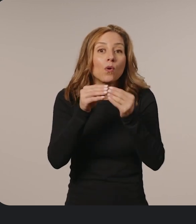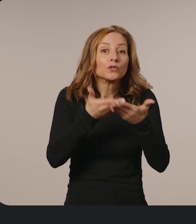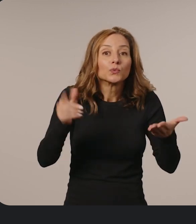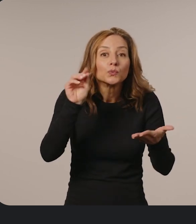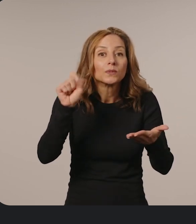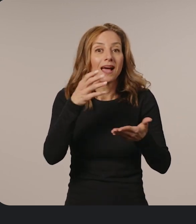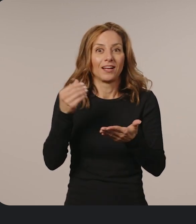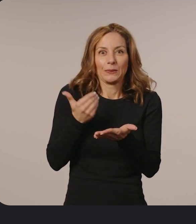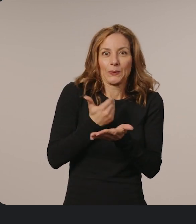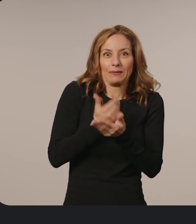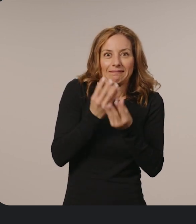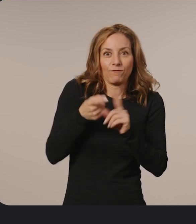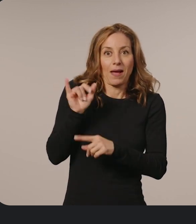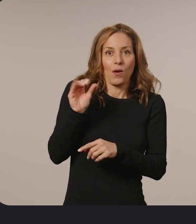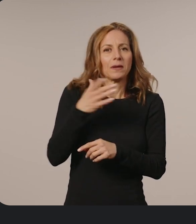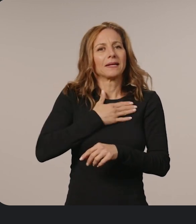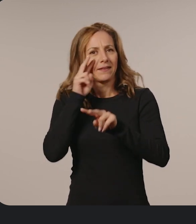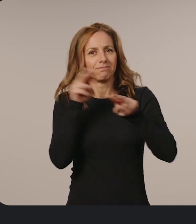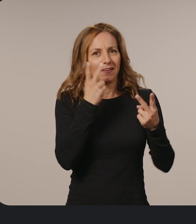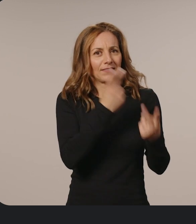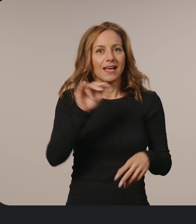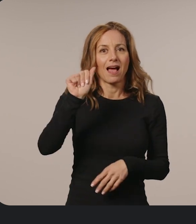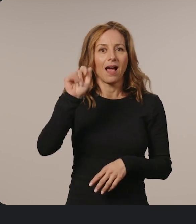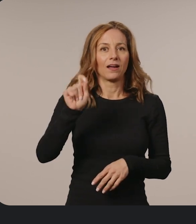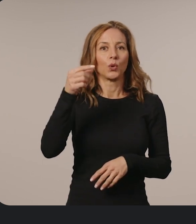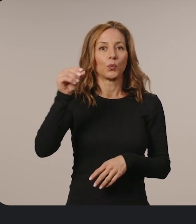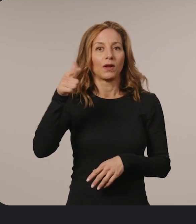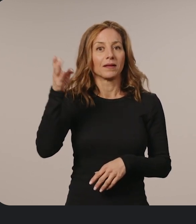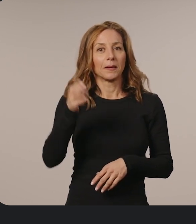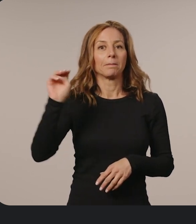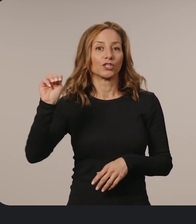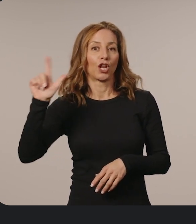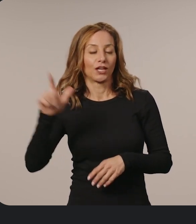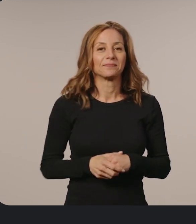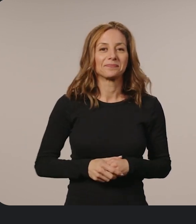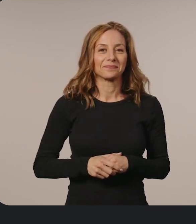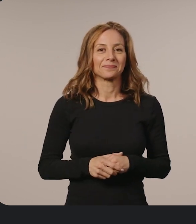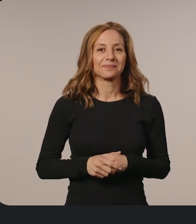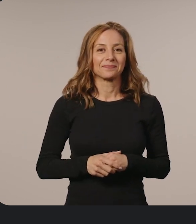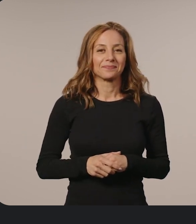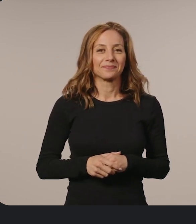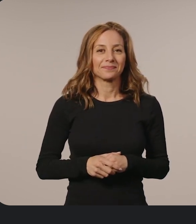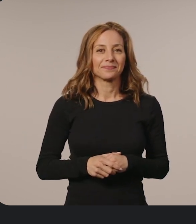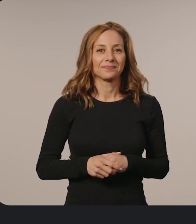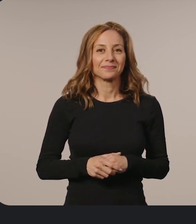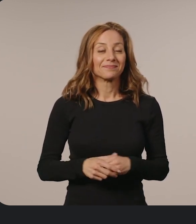To discover more tools and the latest news from IO, please visit us at ai.google/machinelearning.